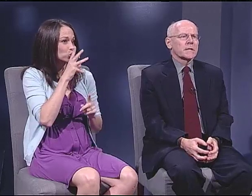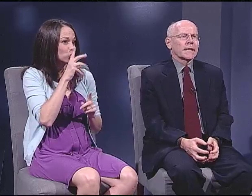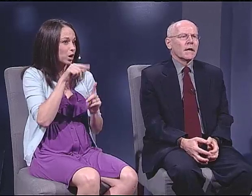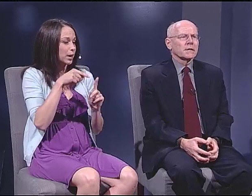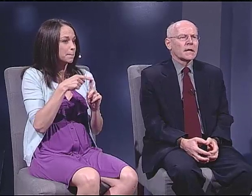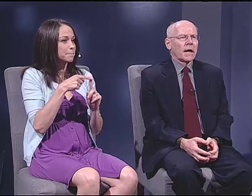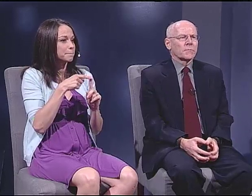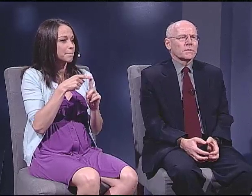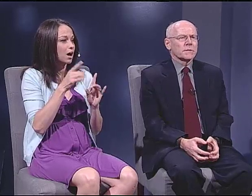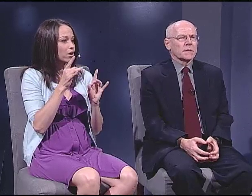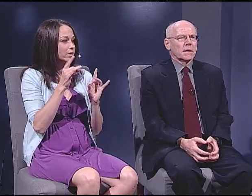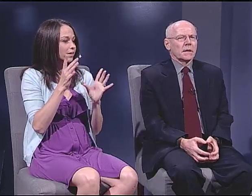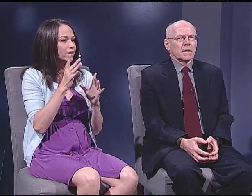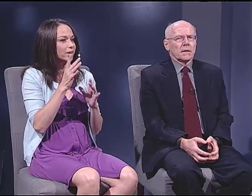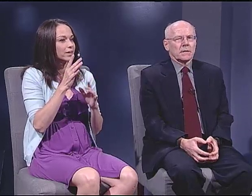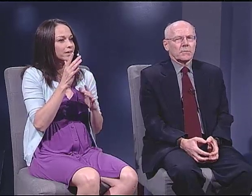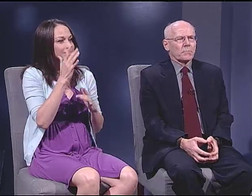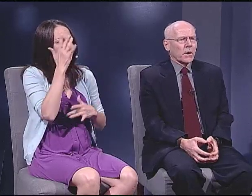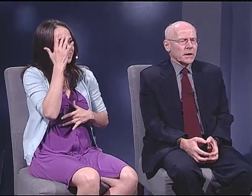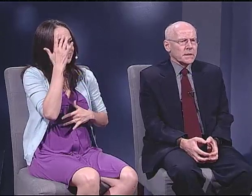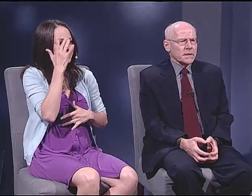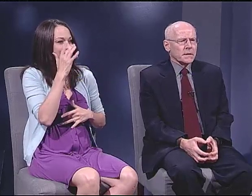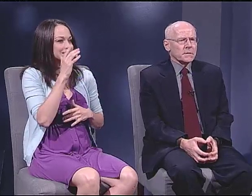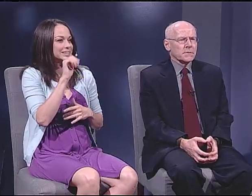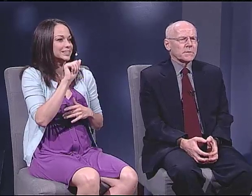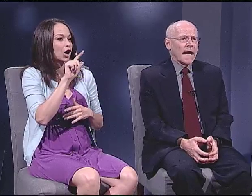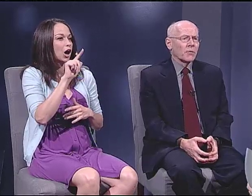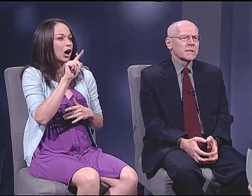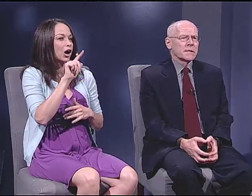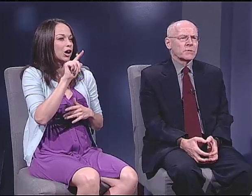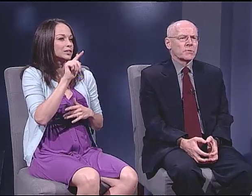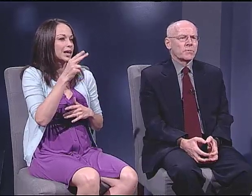like Alzheimer's, or Parkinson's or Down's Syndrome